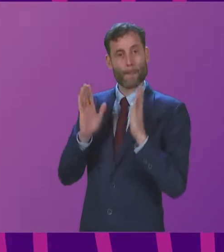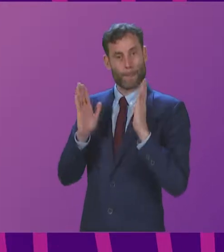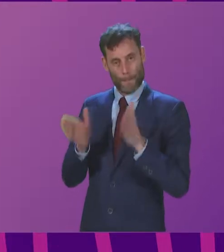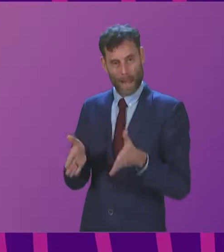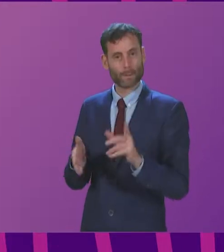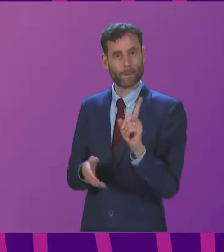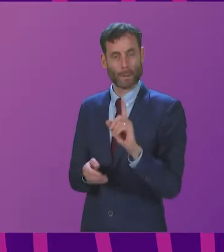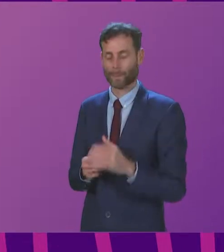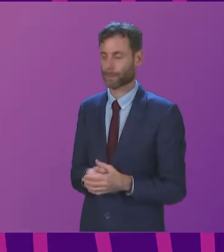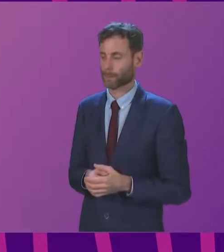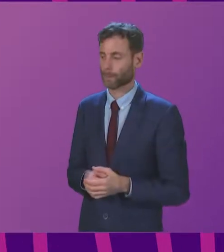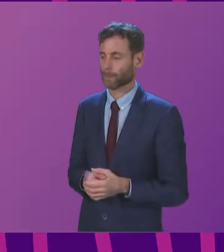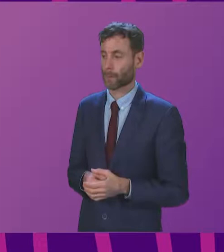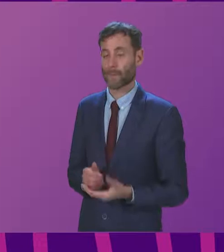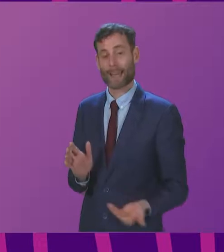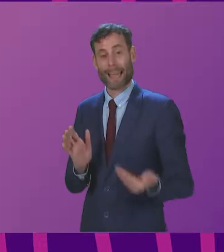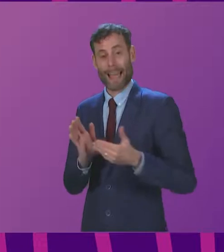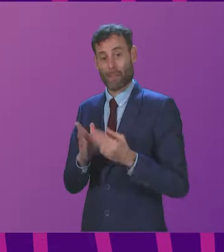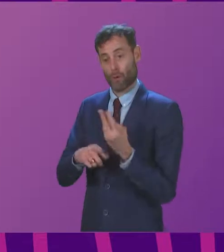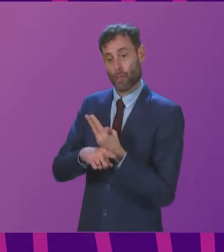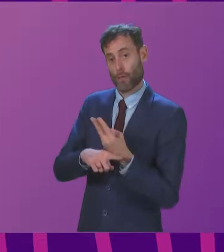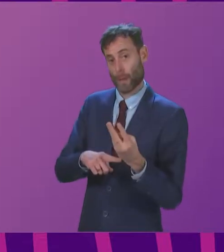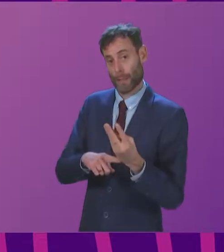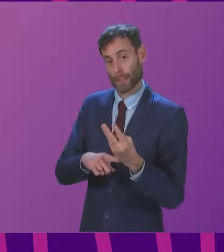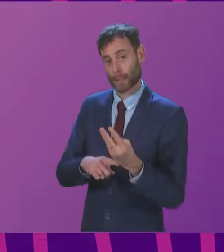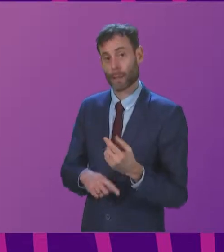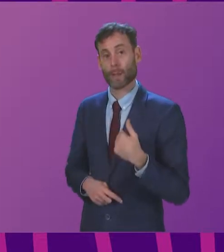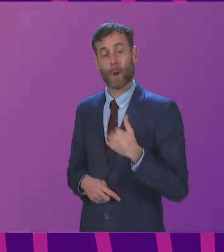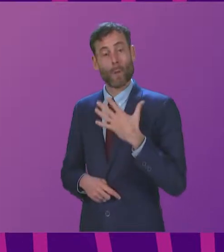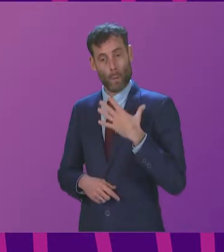First, for at least a further three-week period, we will retain vaccination certification for the